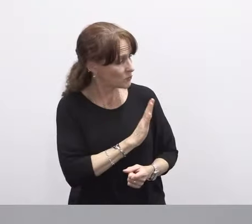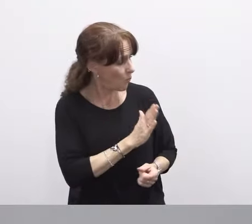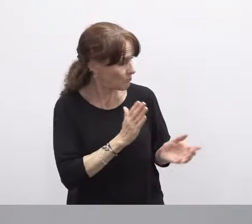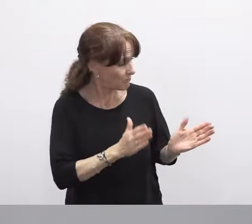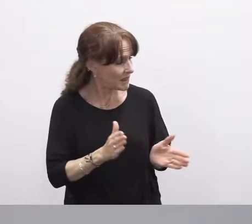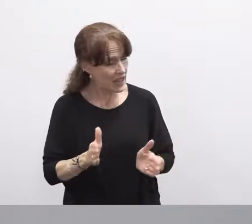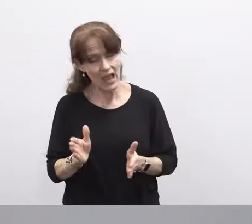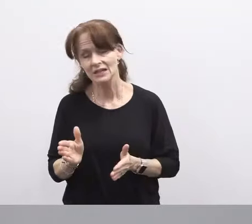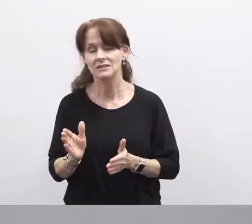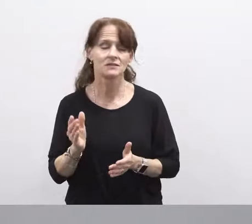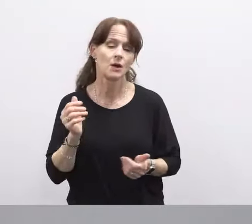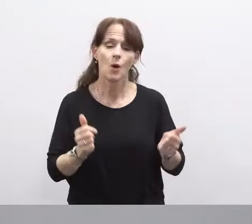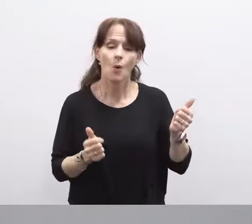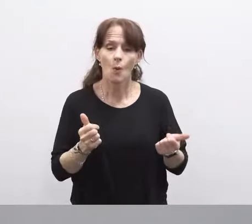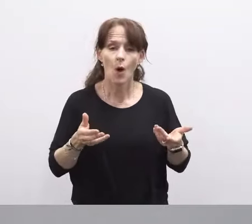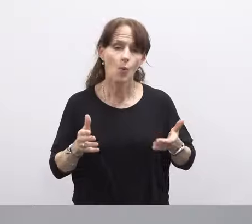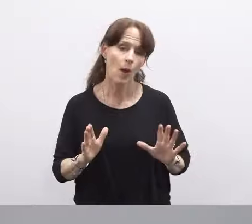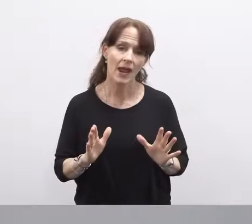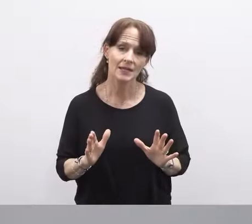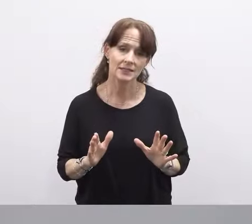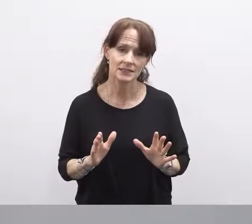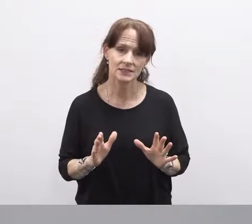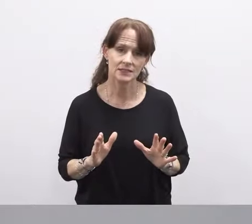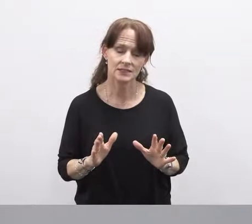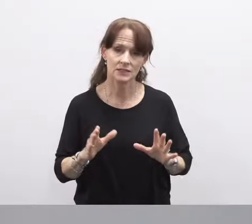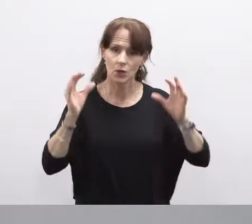and in what ways your education